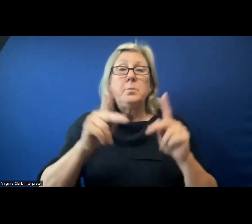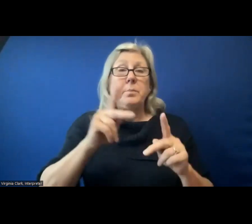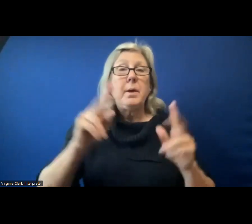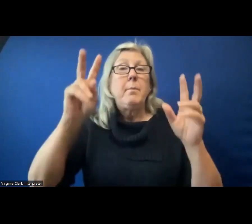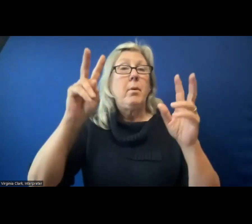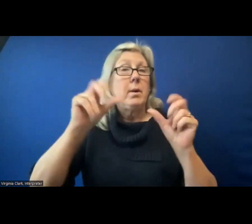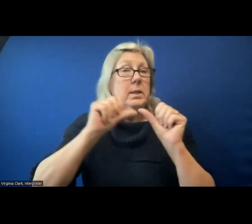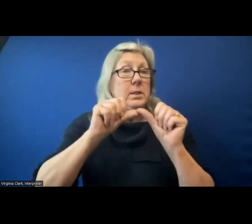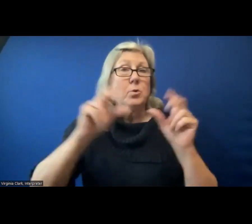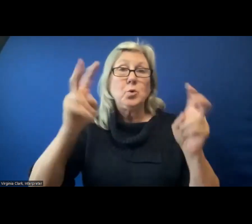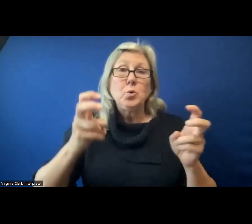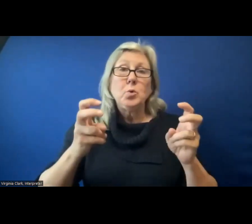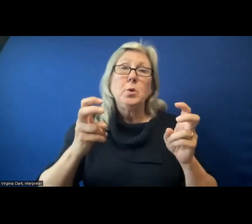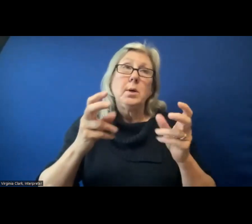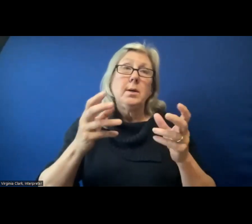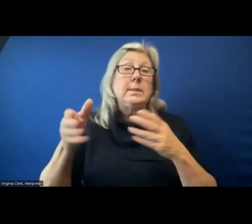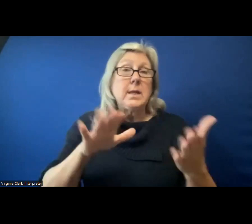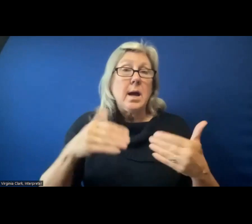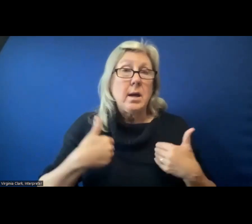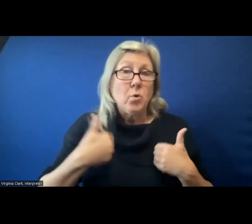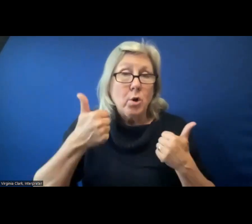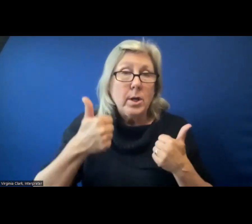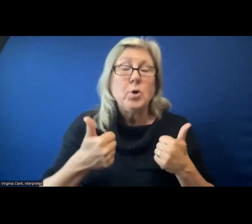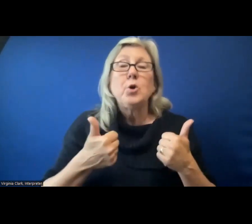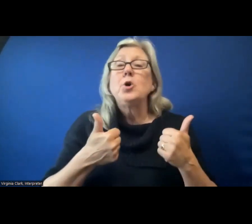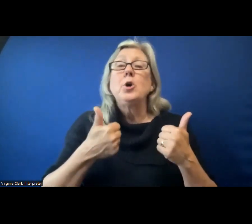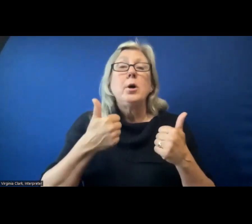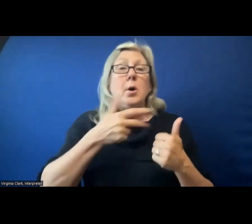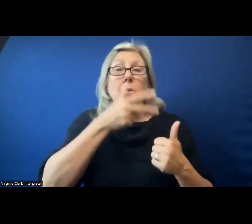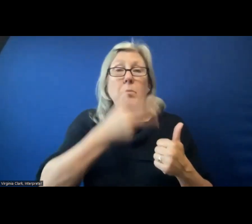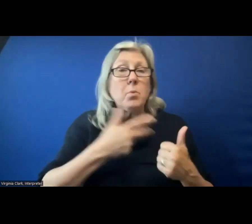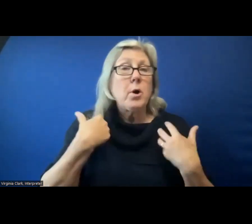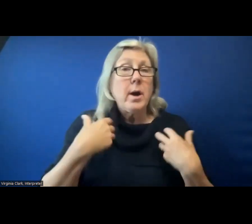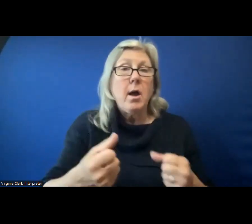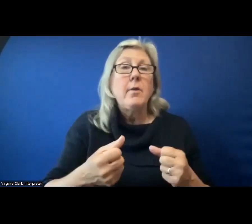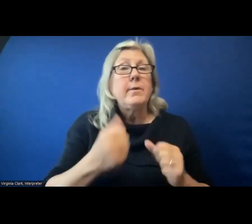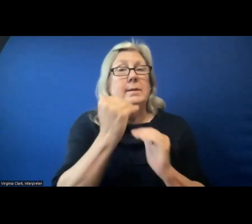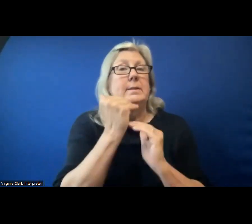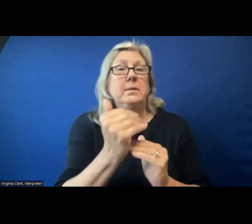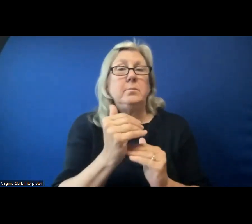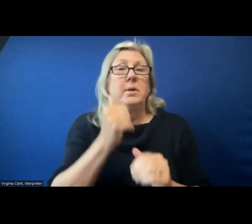poorer health and experience more limitations in every day functioning than others, end